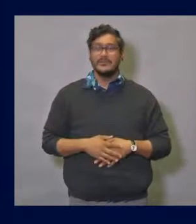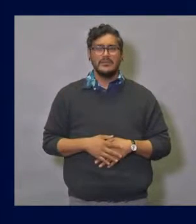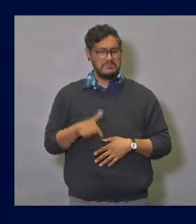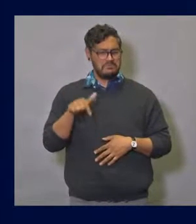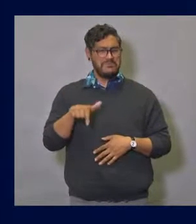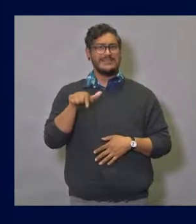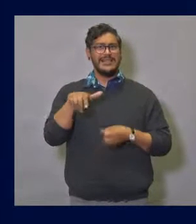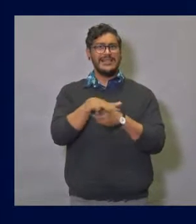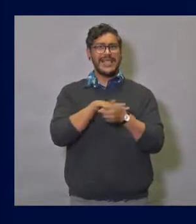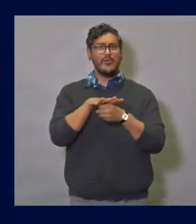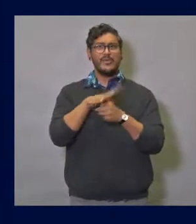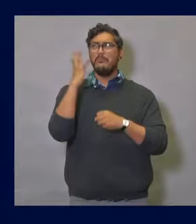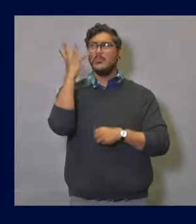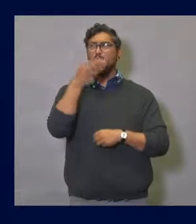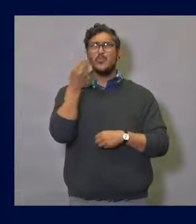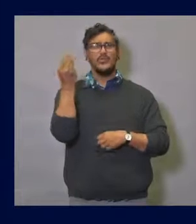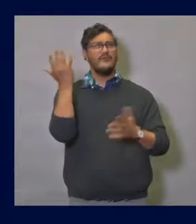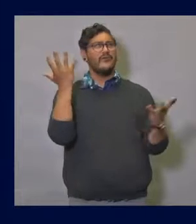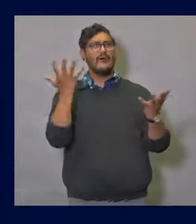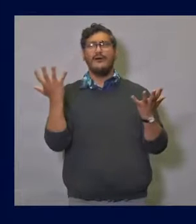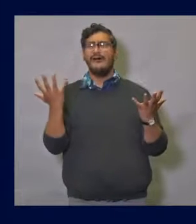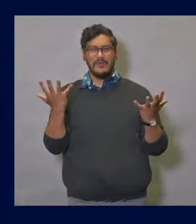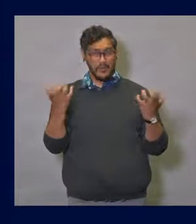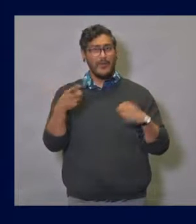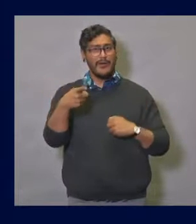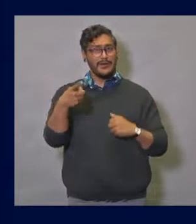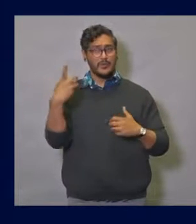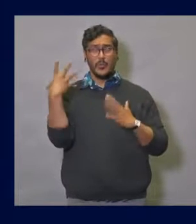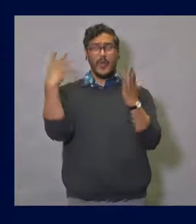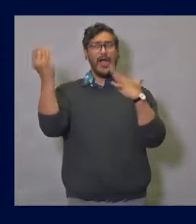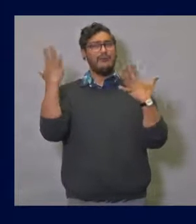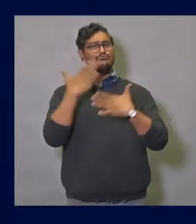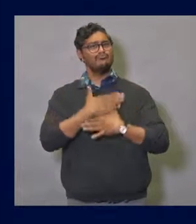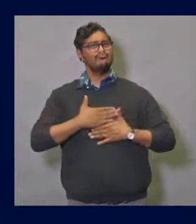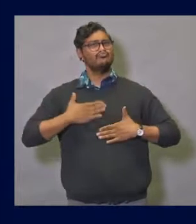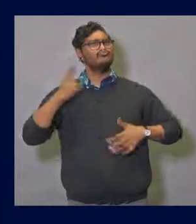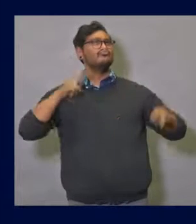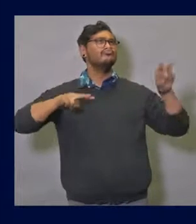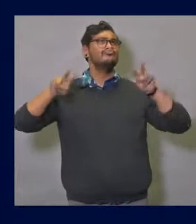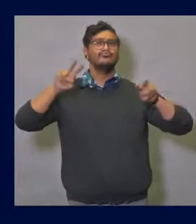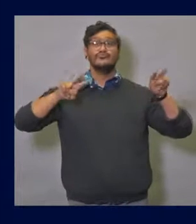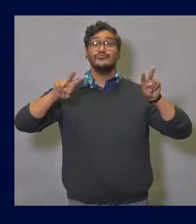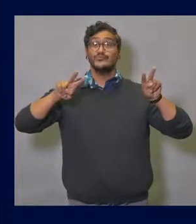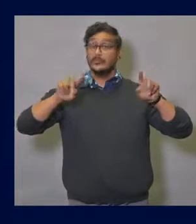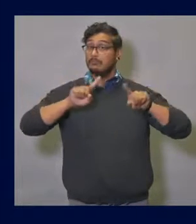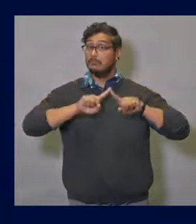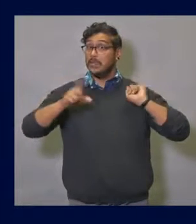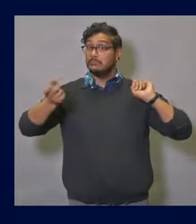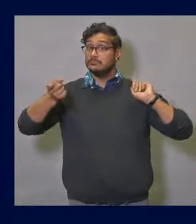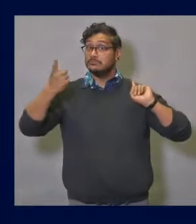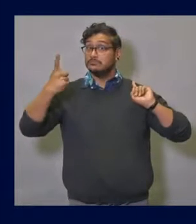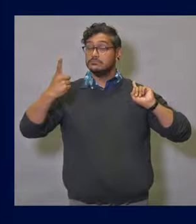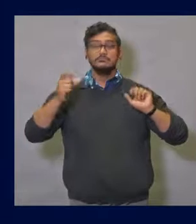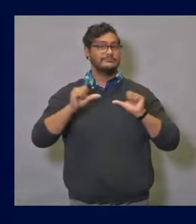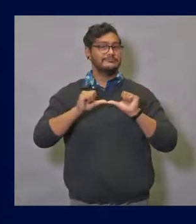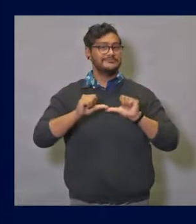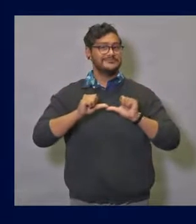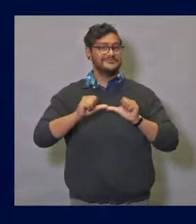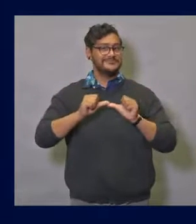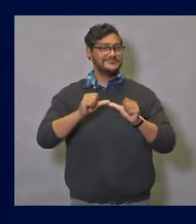COMENZÓ EL FIN DE SEMANA